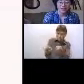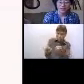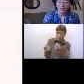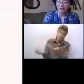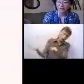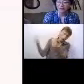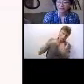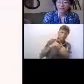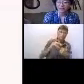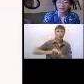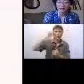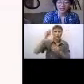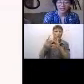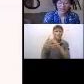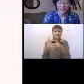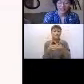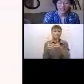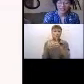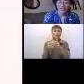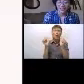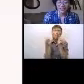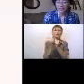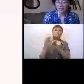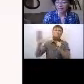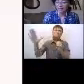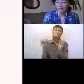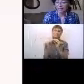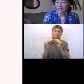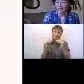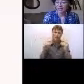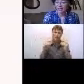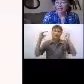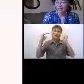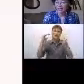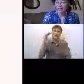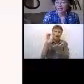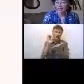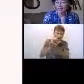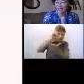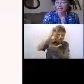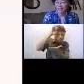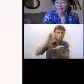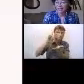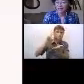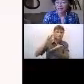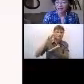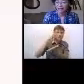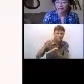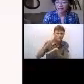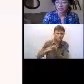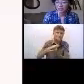a high level of education. And they are often determined as the model minority, because